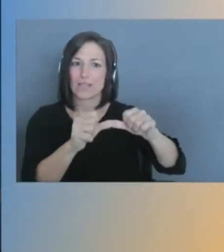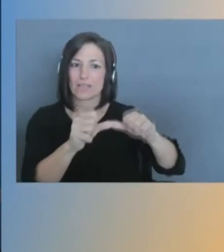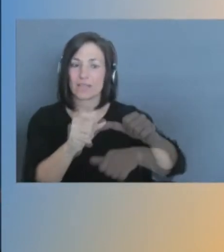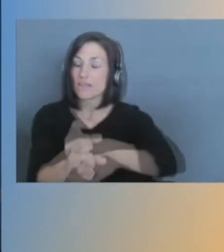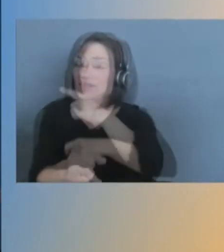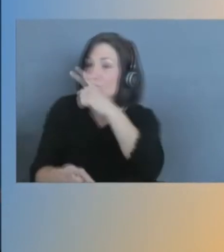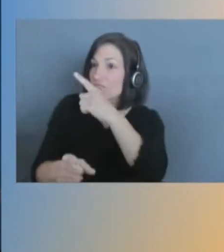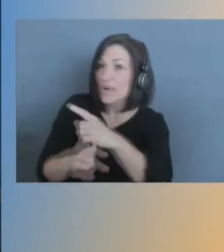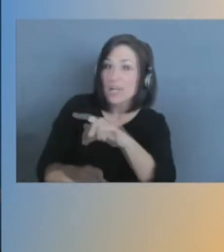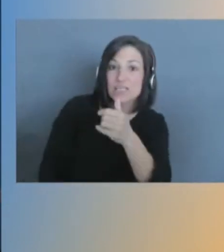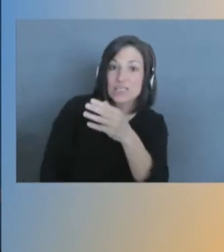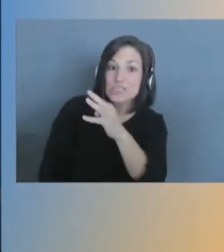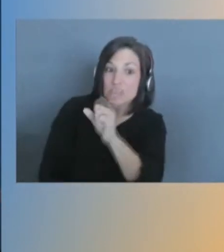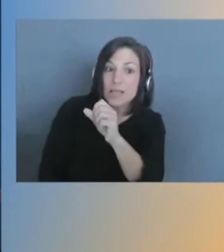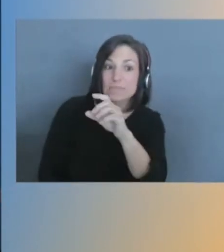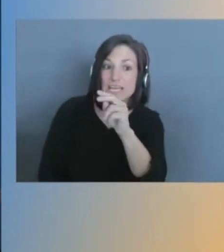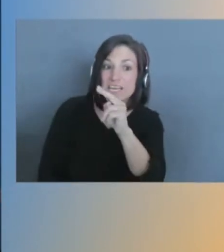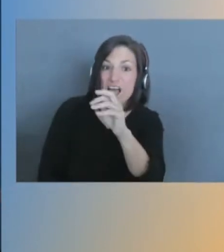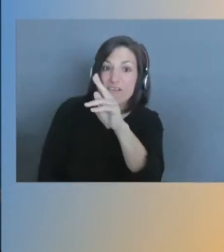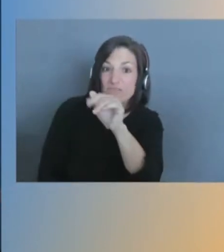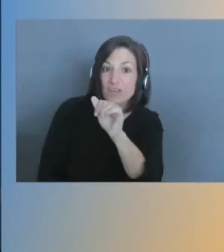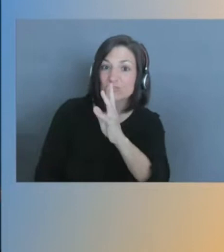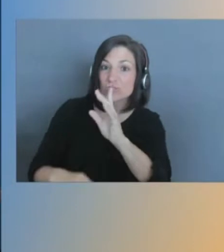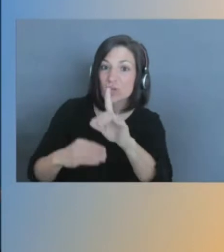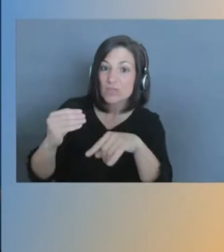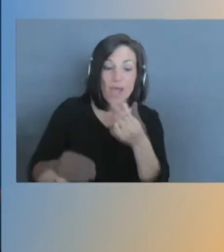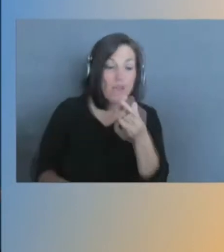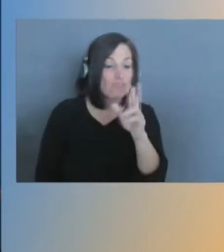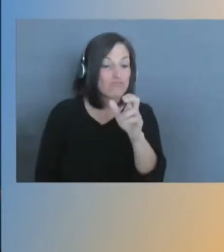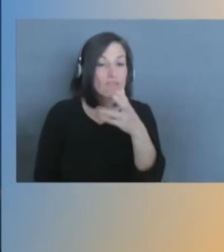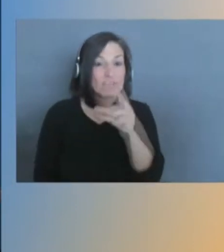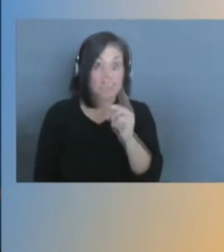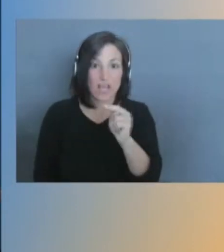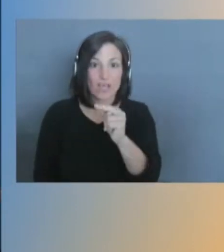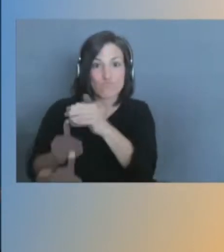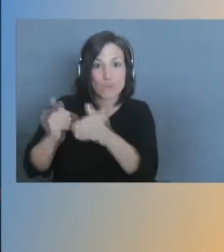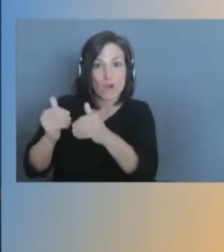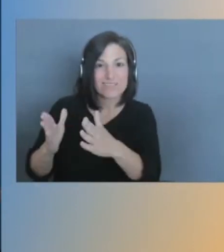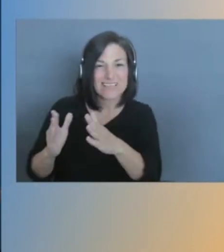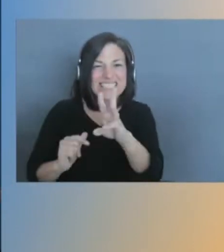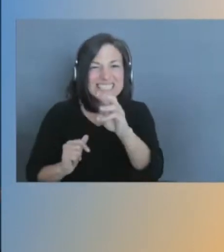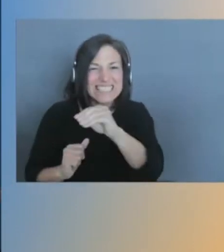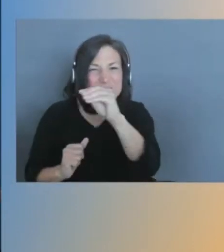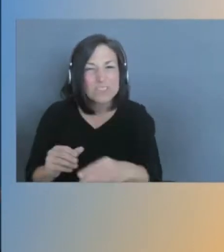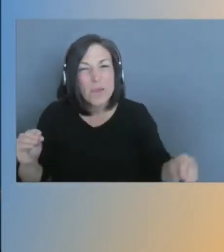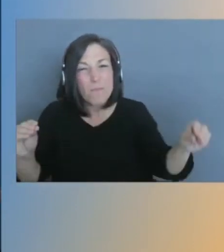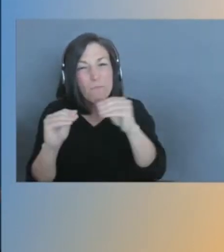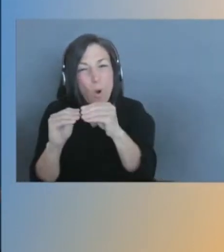the Graviton processors, 60% more efficiency for the same amount of performance. Just amazing.